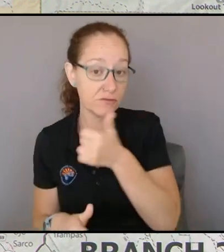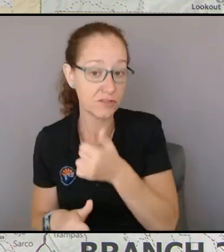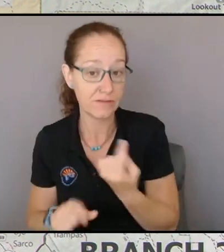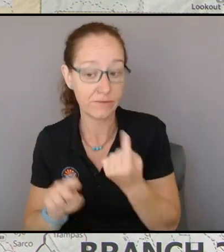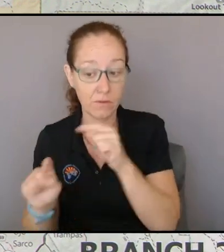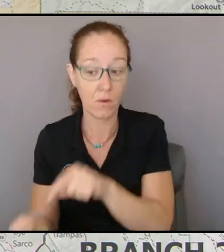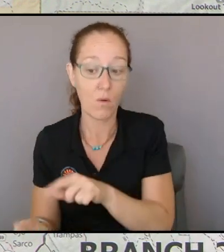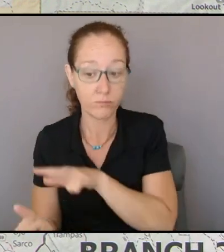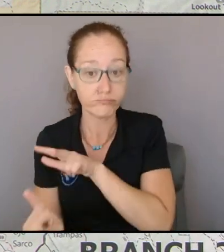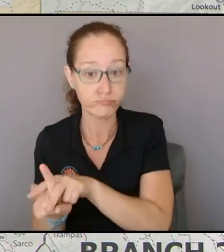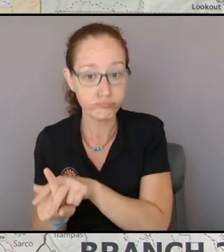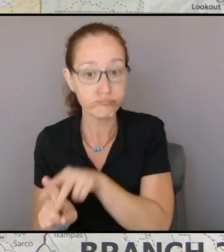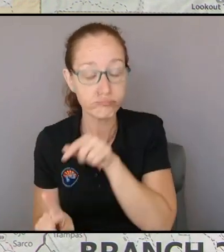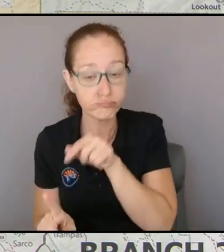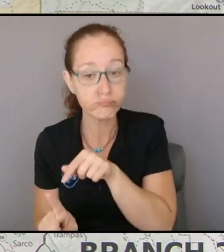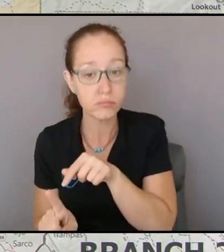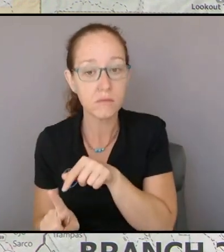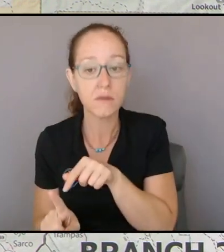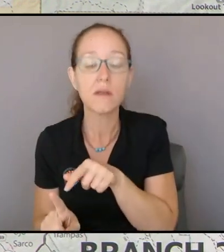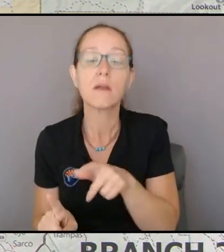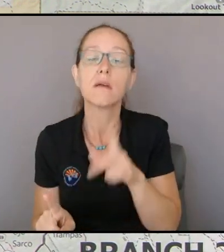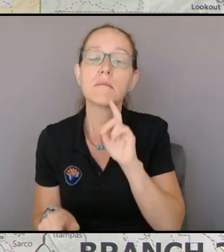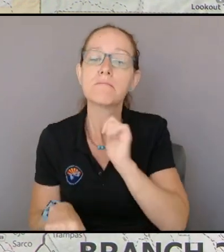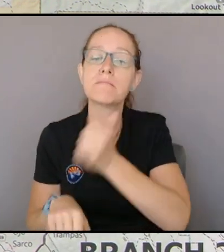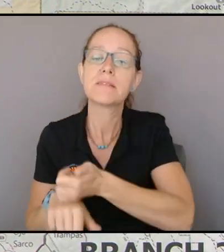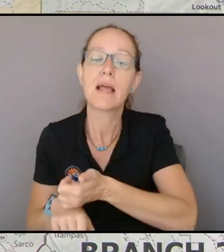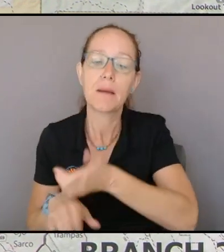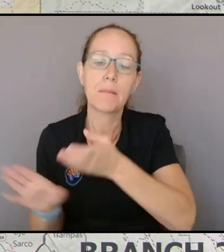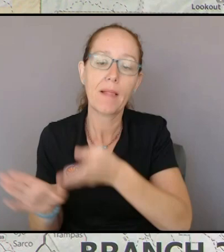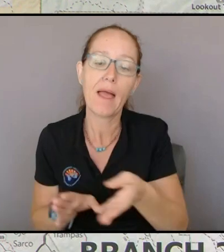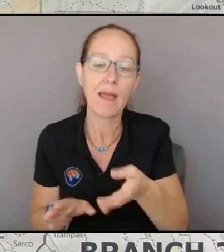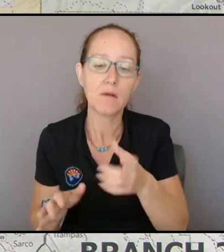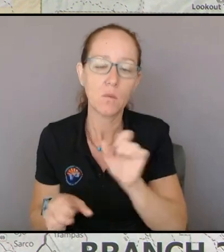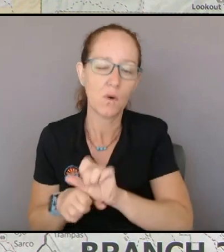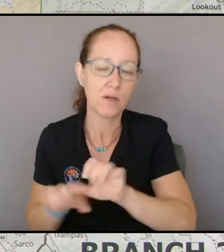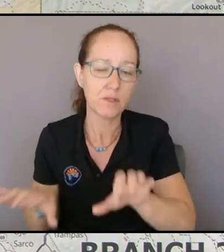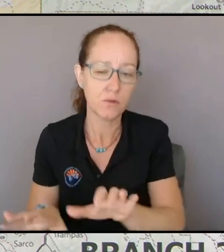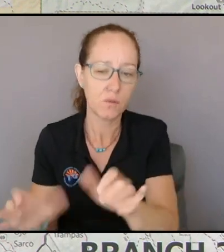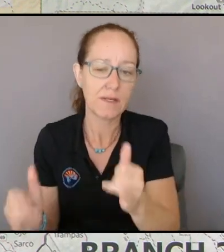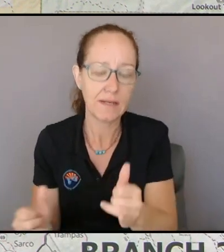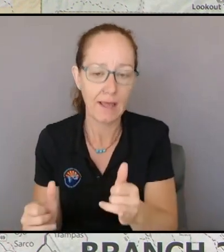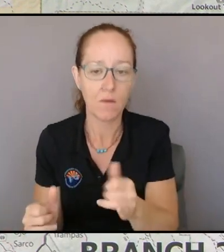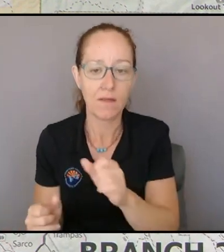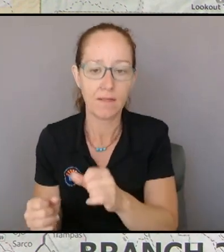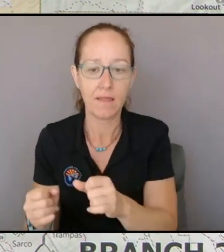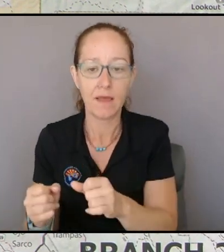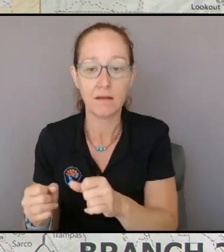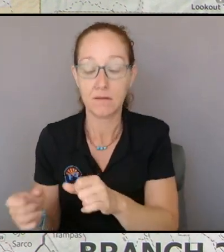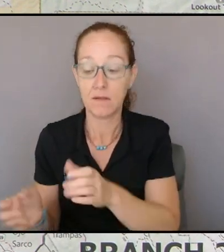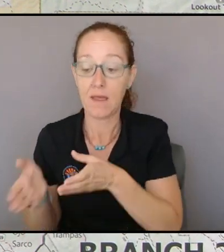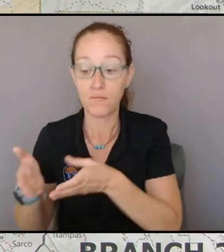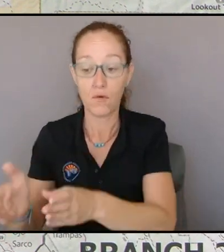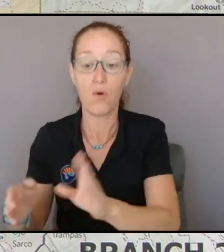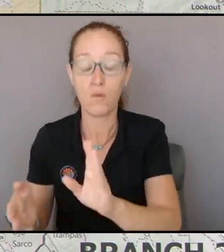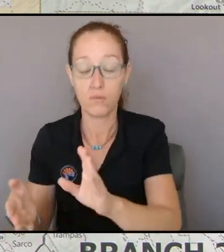to get around this edge of the fire and improve this road system all the way up to Ripley Point. We actually have staffed